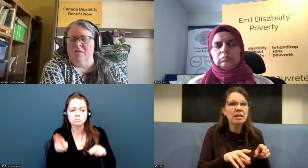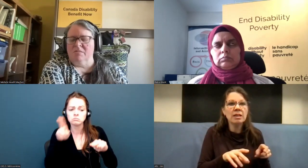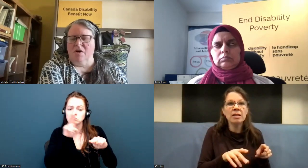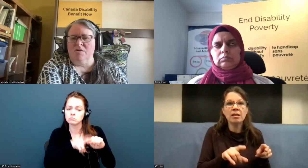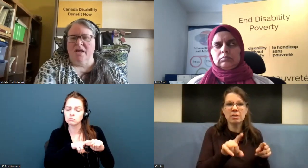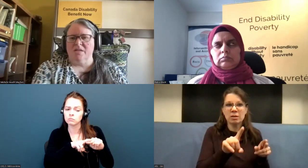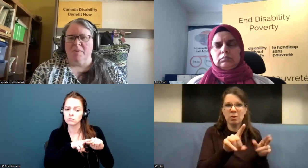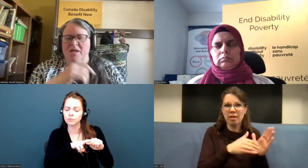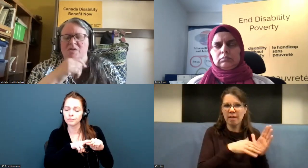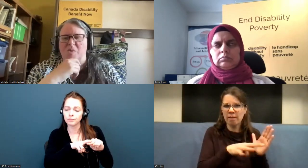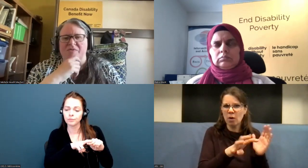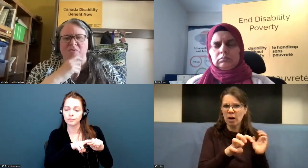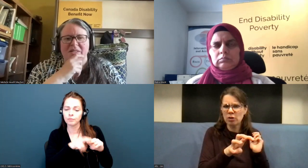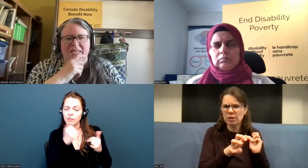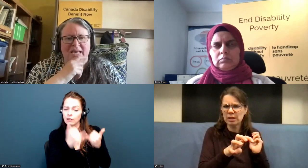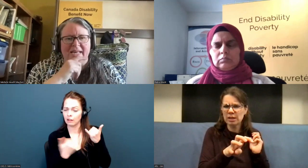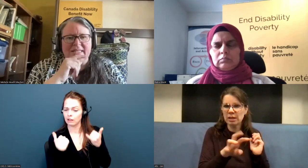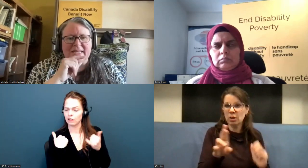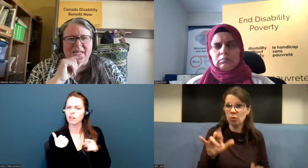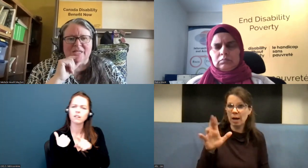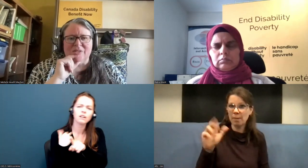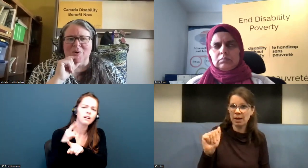RABIA, ODSP, $1,228.